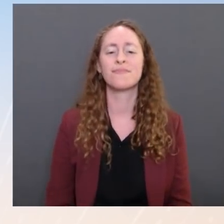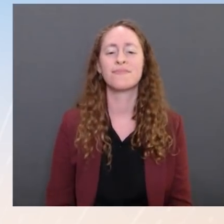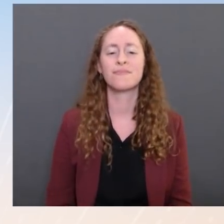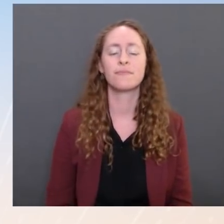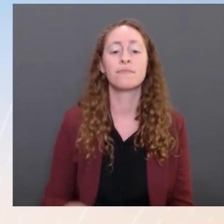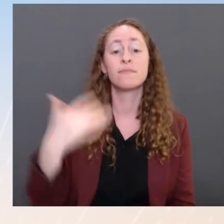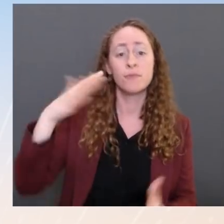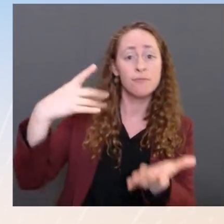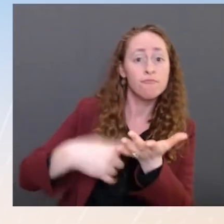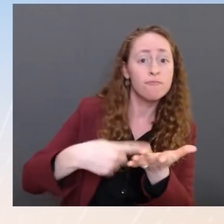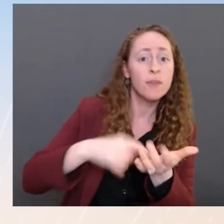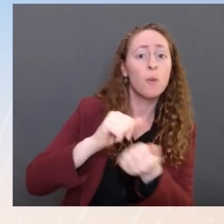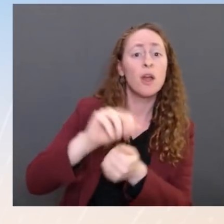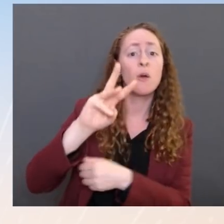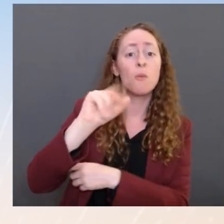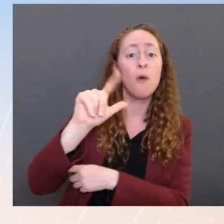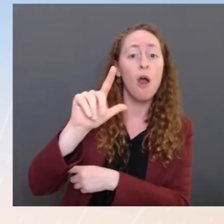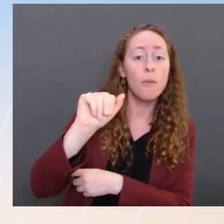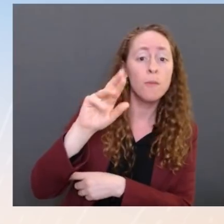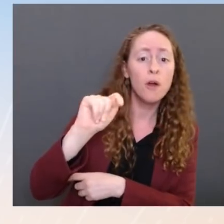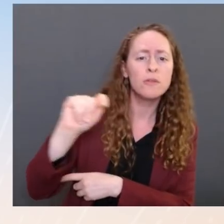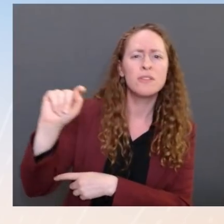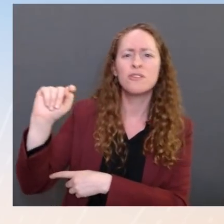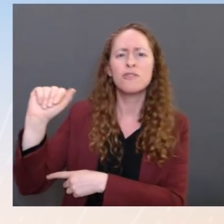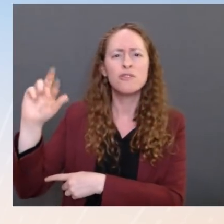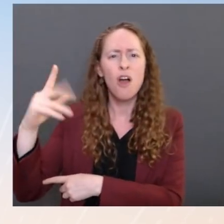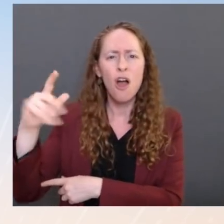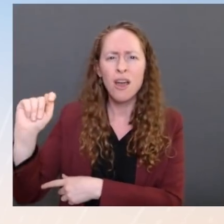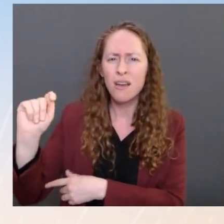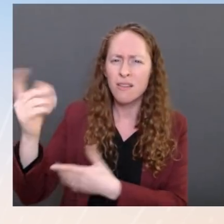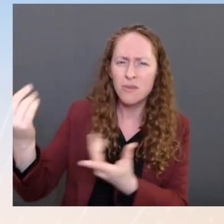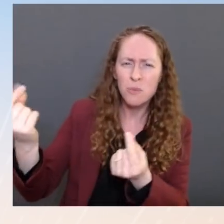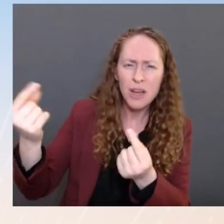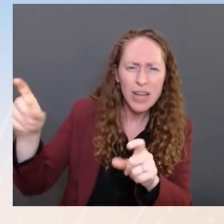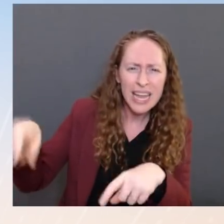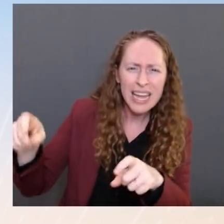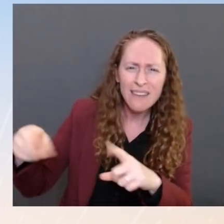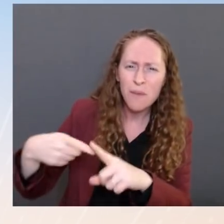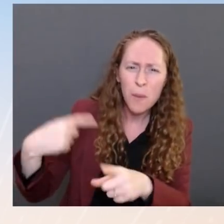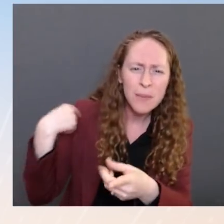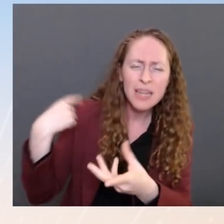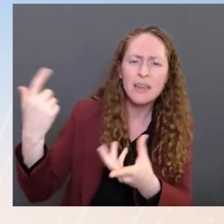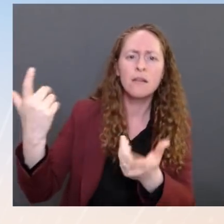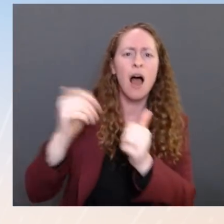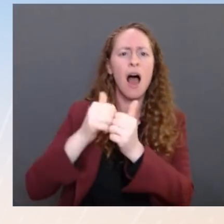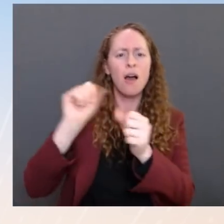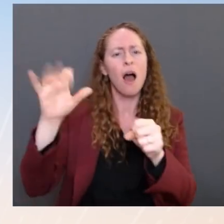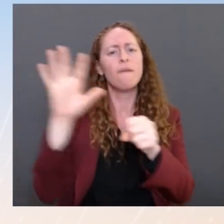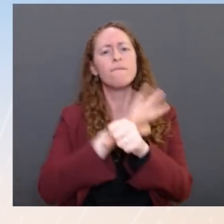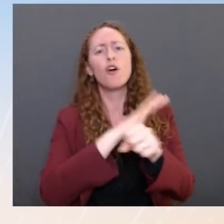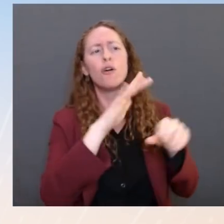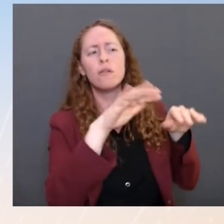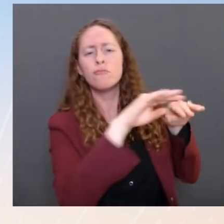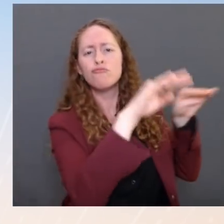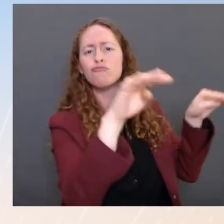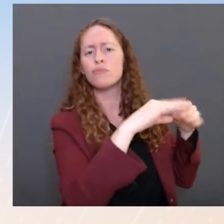including in rural areas, and any regional disparities they are seeing. And the President asked what more his team can do to help move product